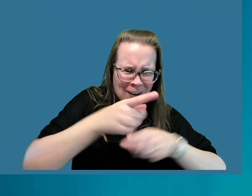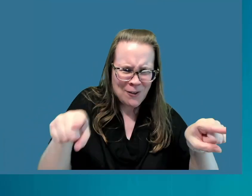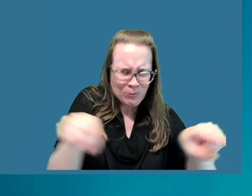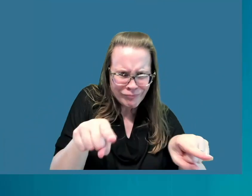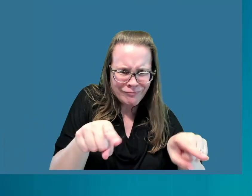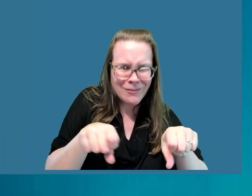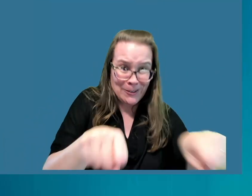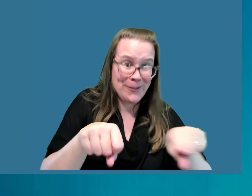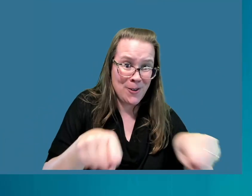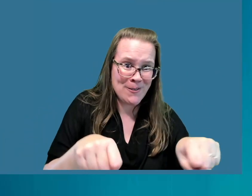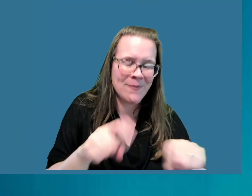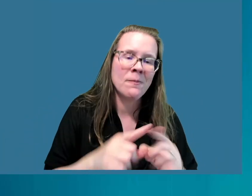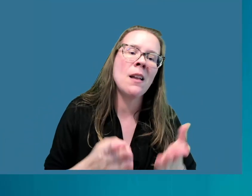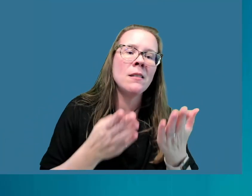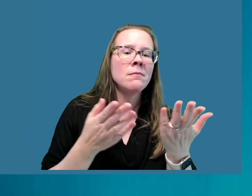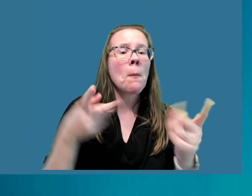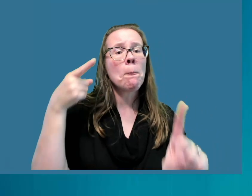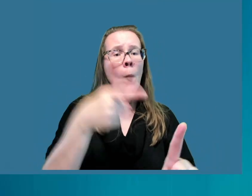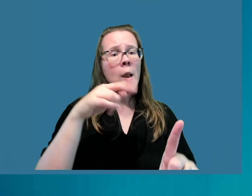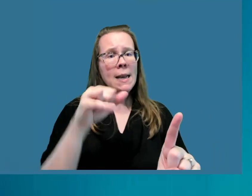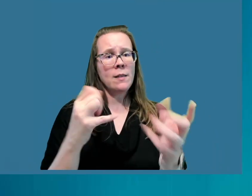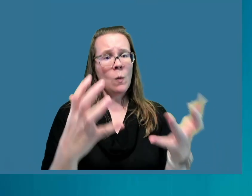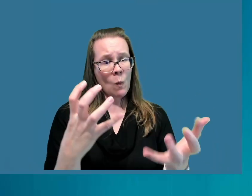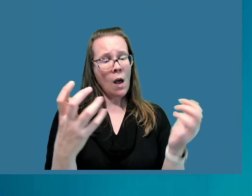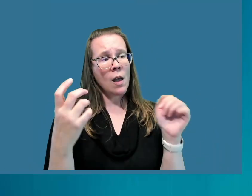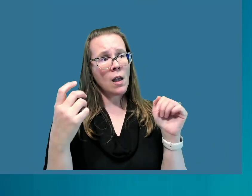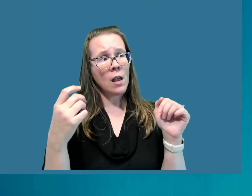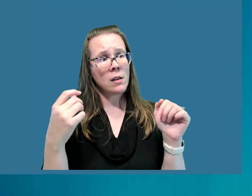on on them. It's a little tricky because as you roll cookie dough, it tends to spread wider.